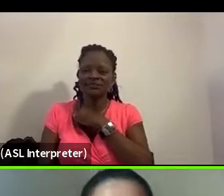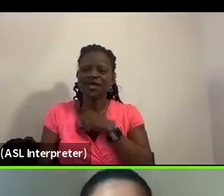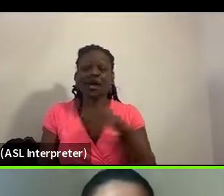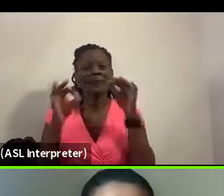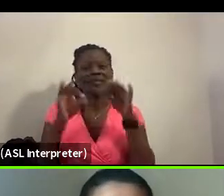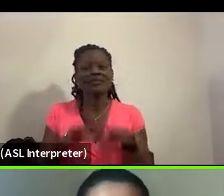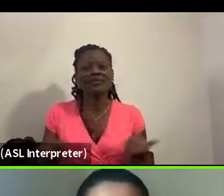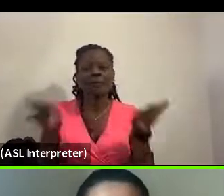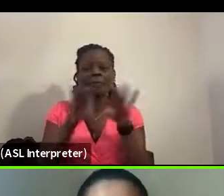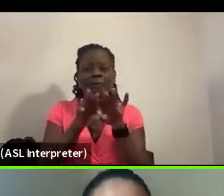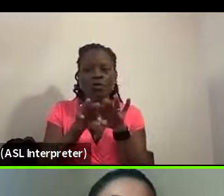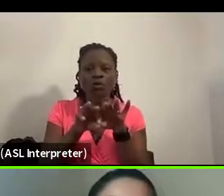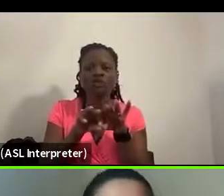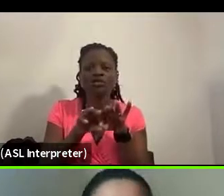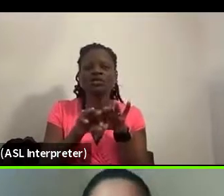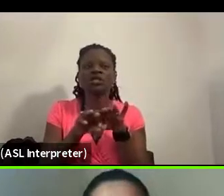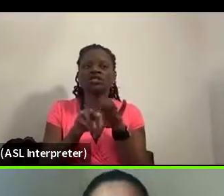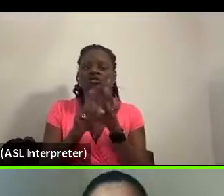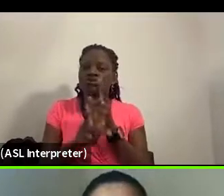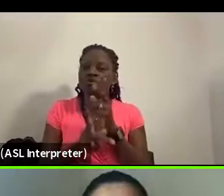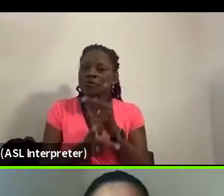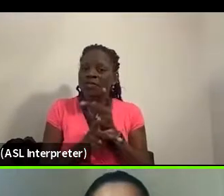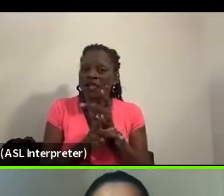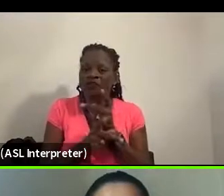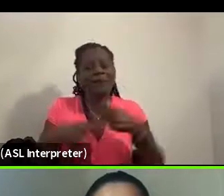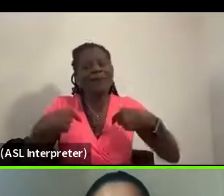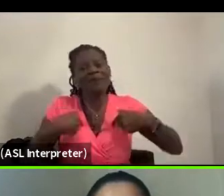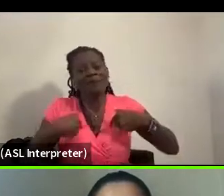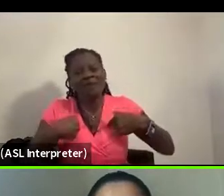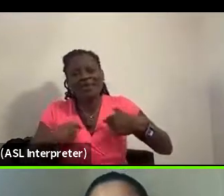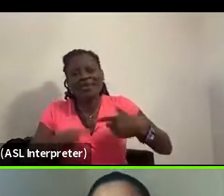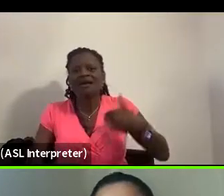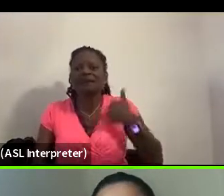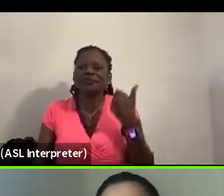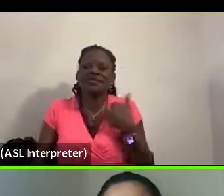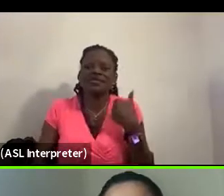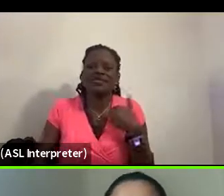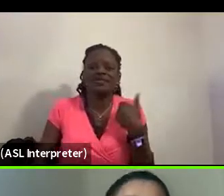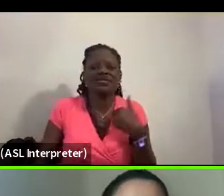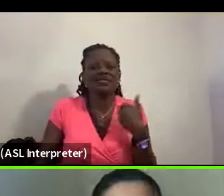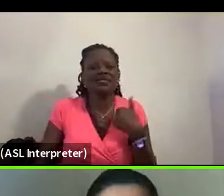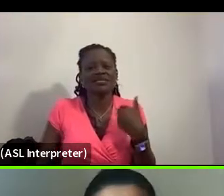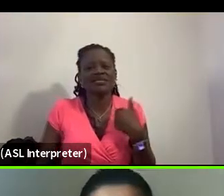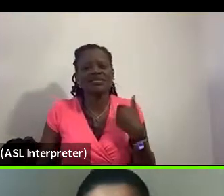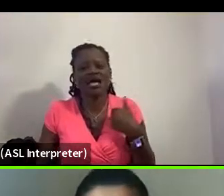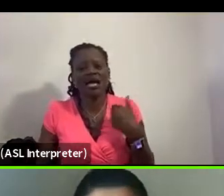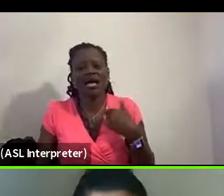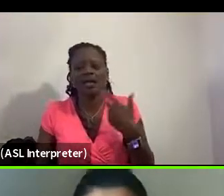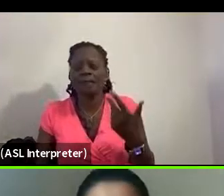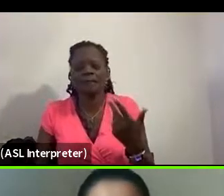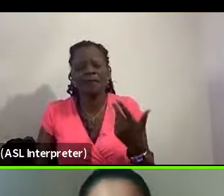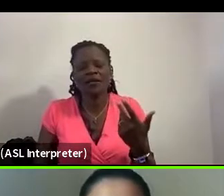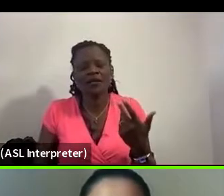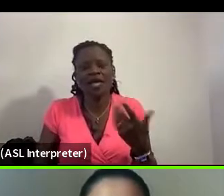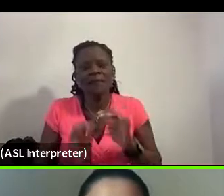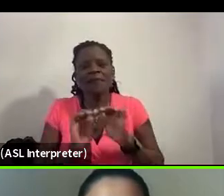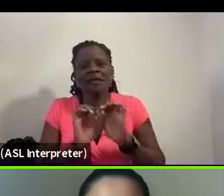I myself am young, but I don't know how. I would respond to court covid sorry, and